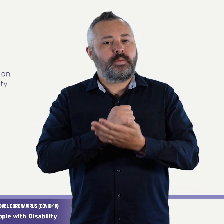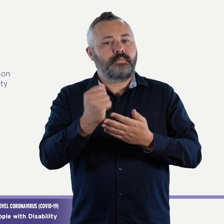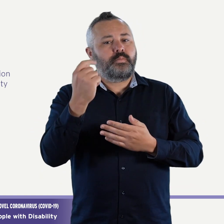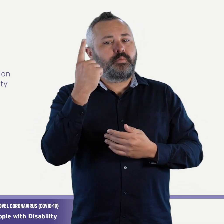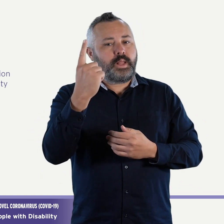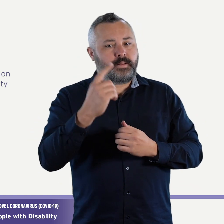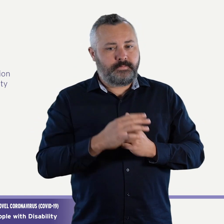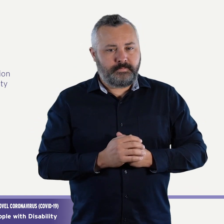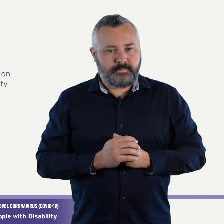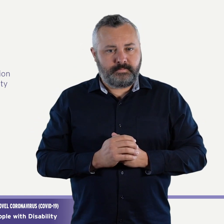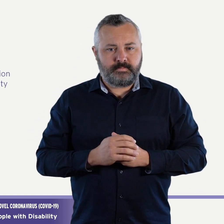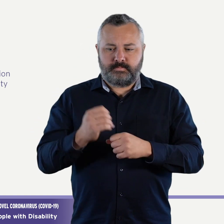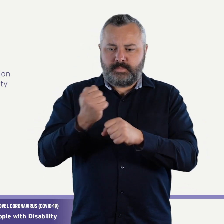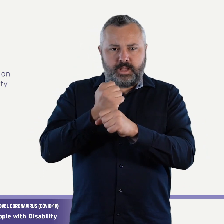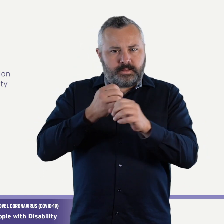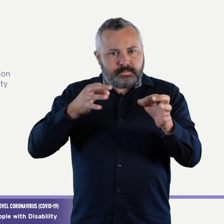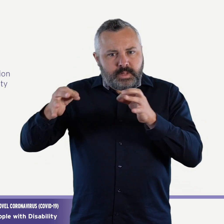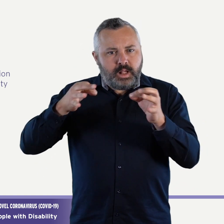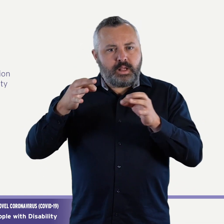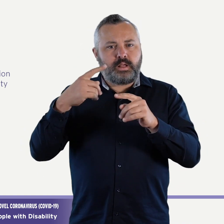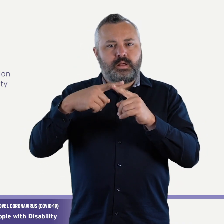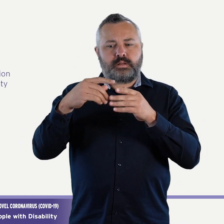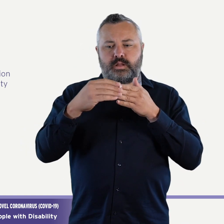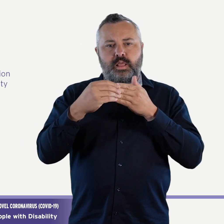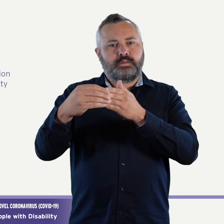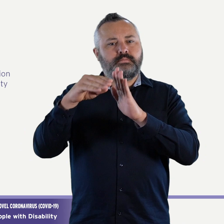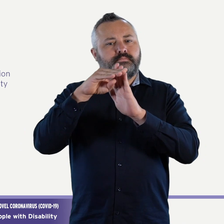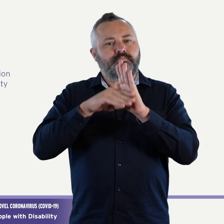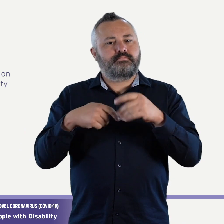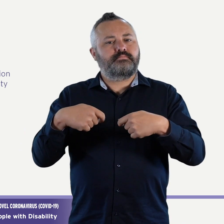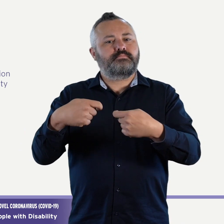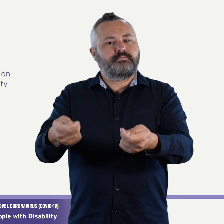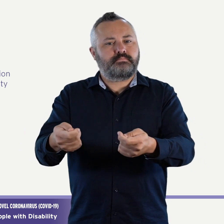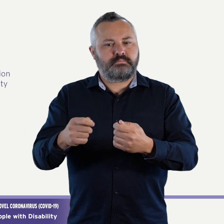1. Prepare and tailor plans and guidance materials.